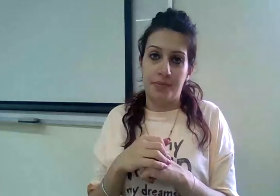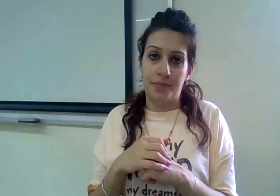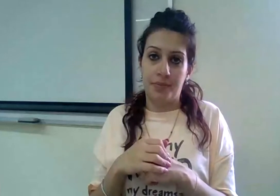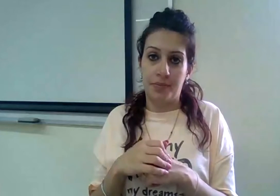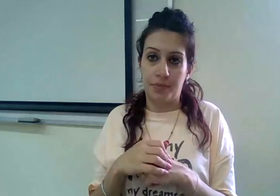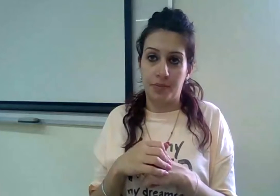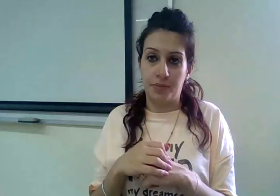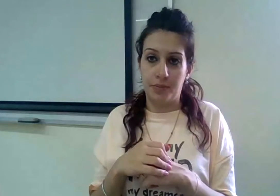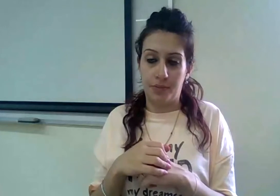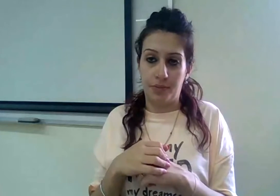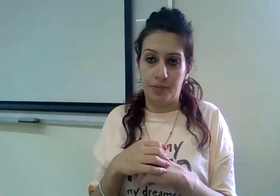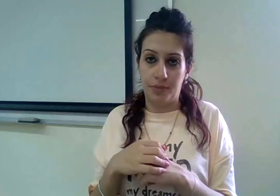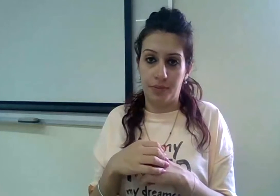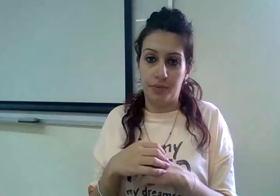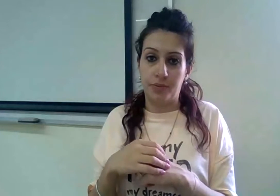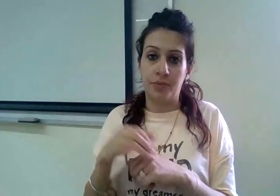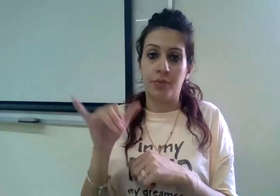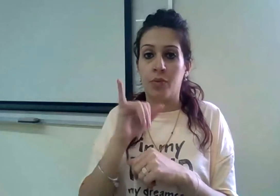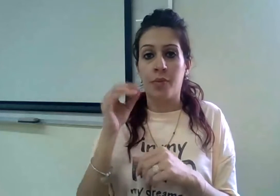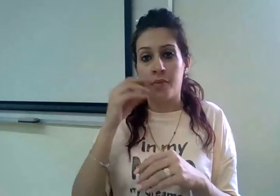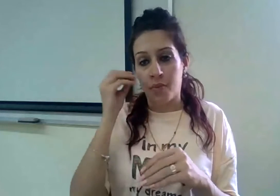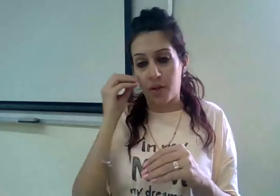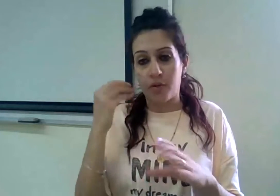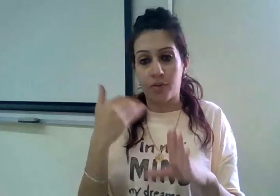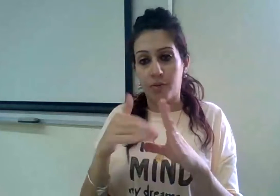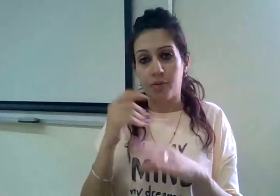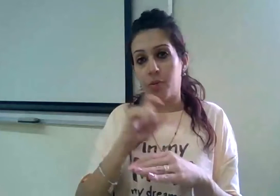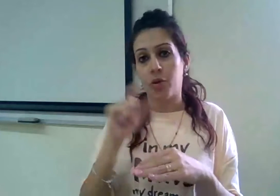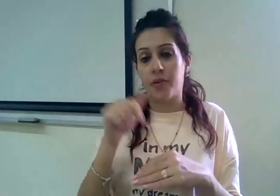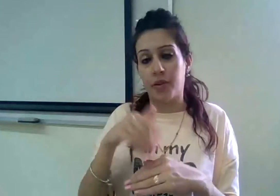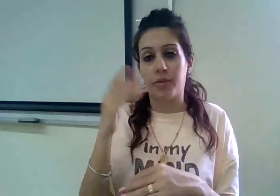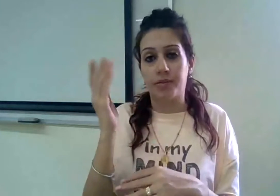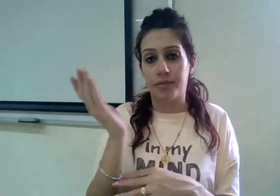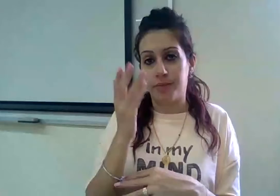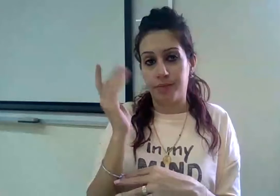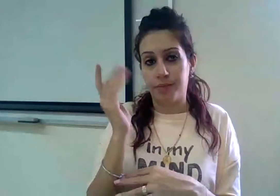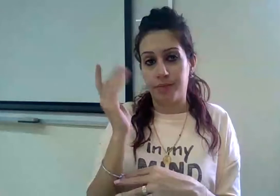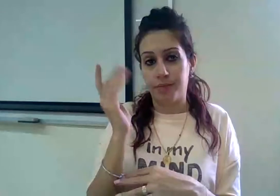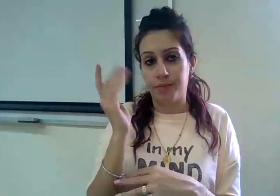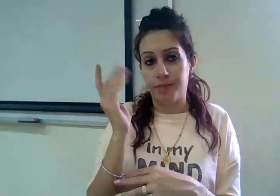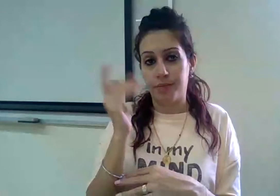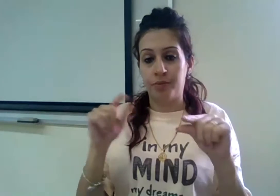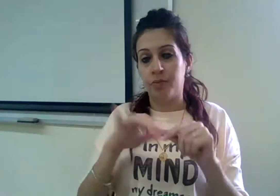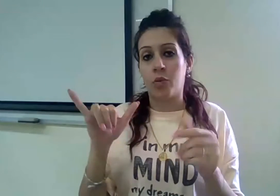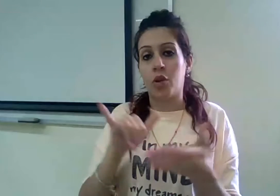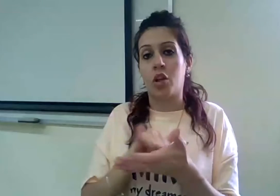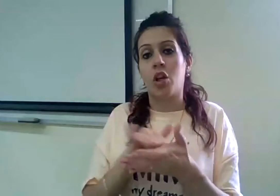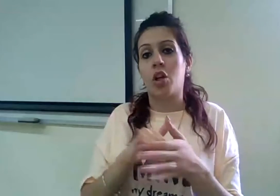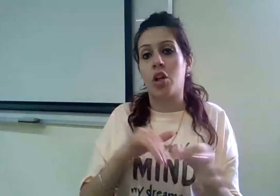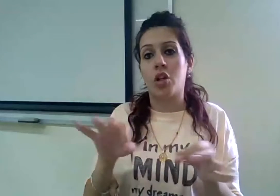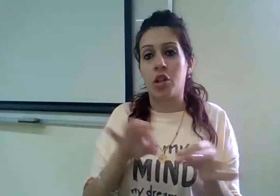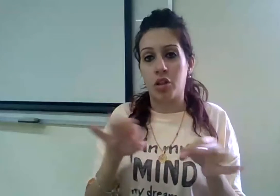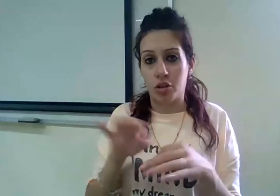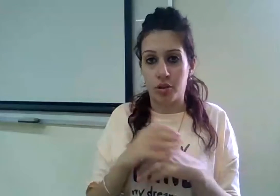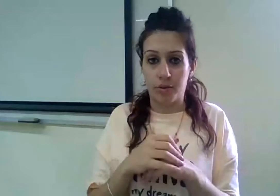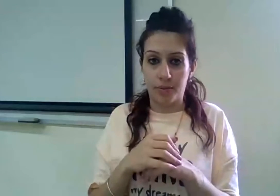to get to represent different topics which are relevant in the strategy, but also very relevant now during the current time